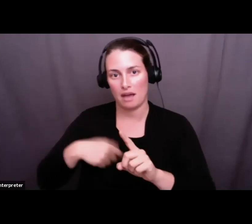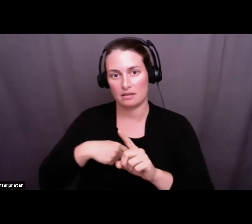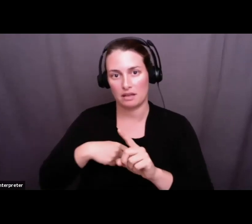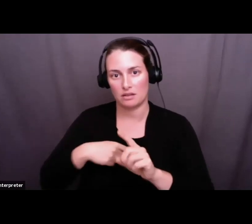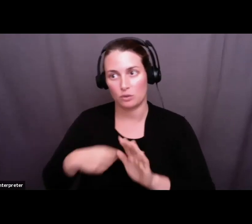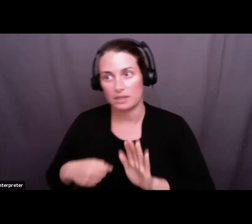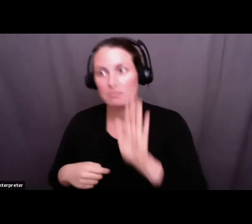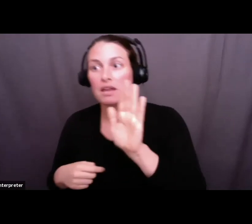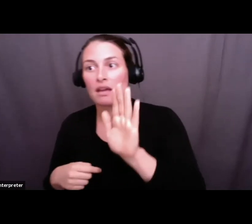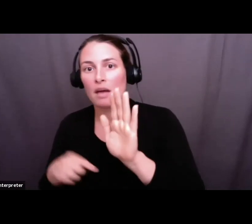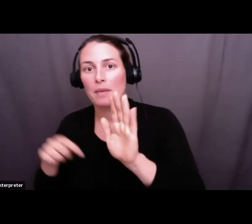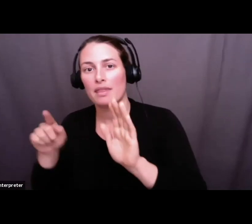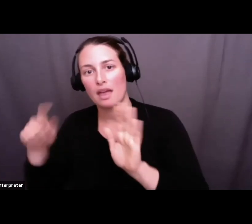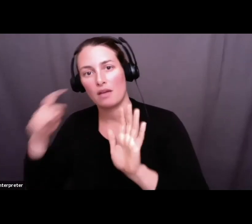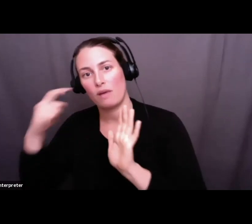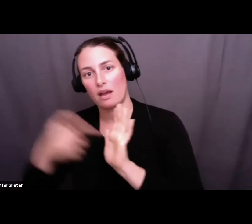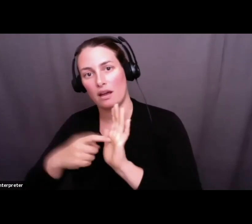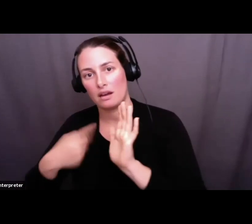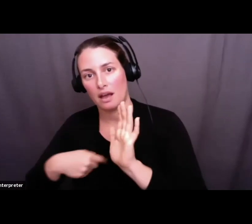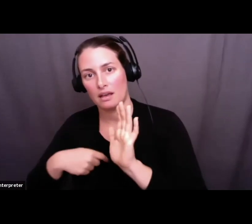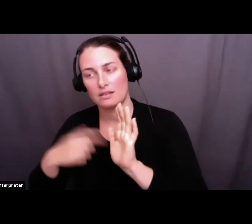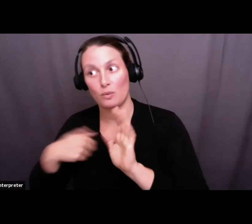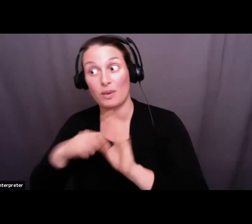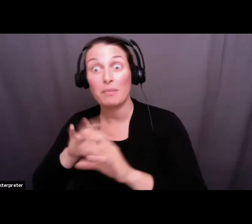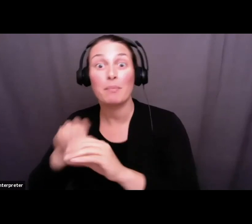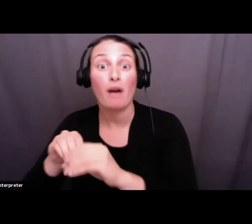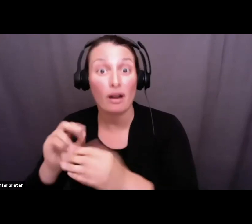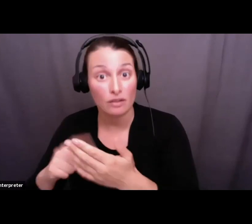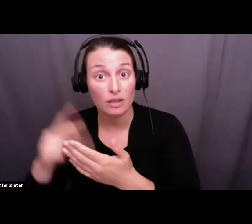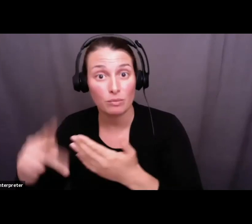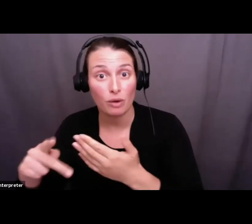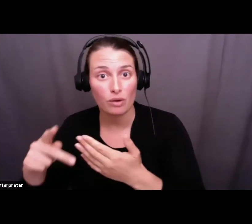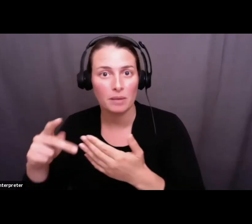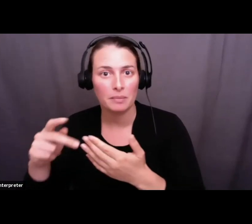and can be part of some of these programs where we have something unique to contribute.